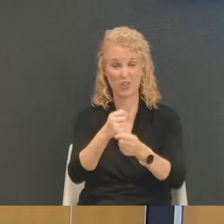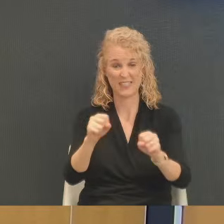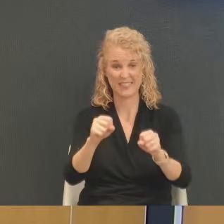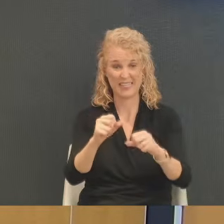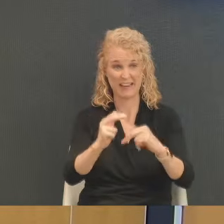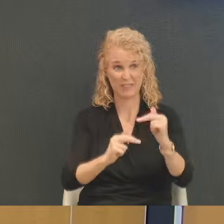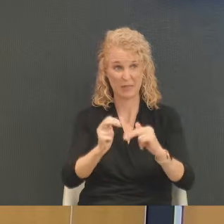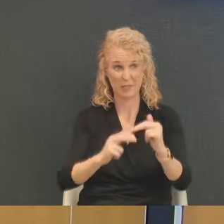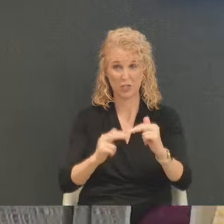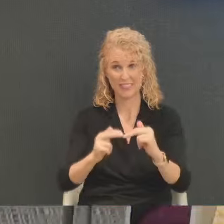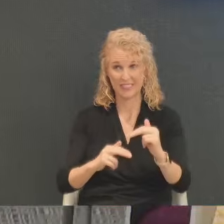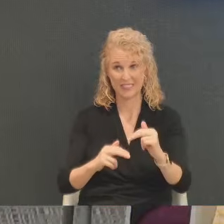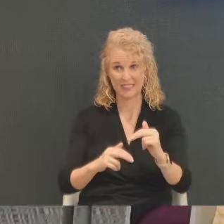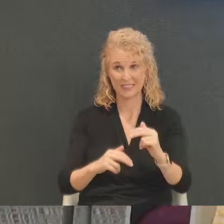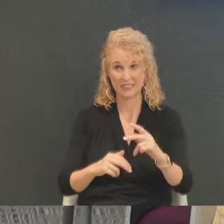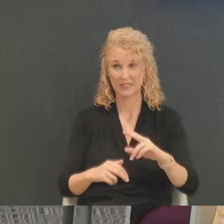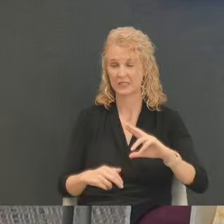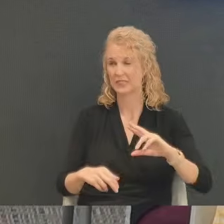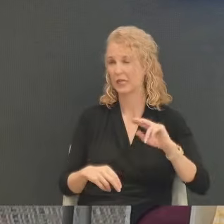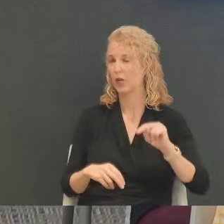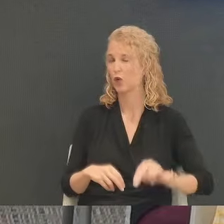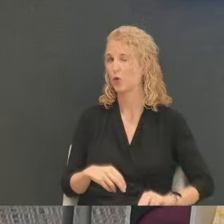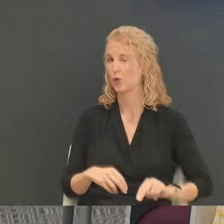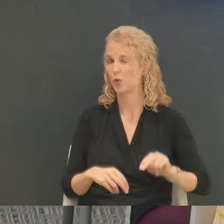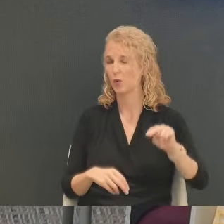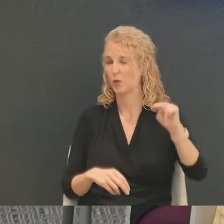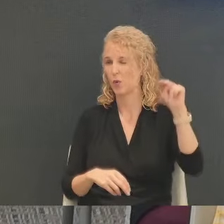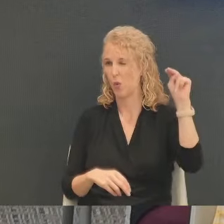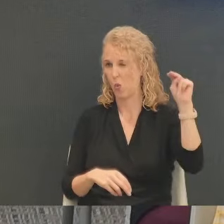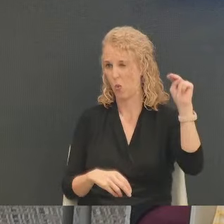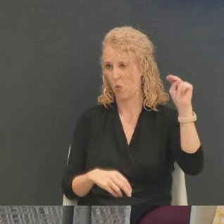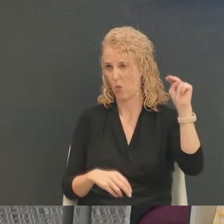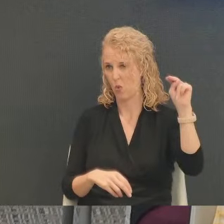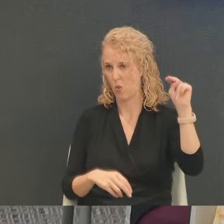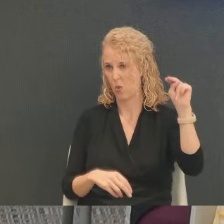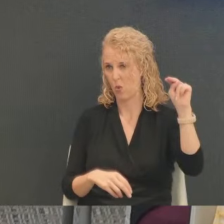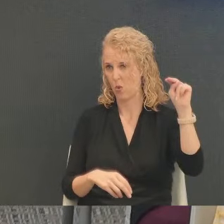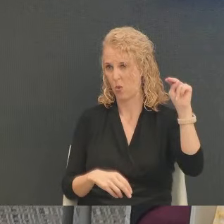It is north of it, I believe. Okay. So, no association between the two. No,